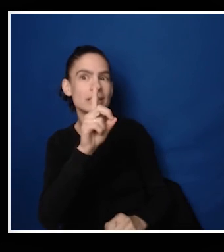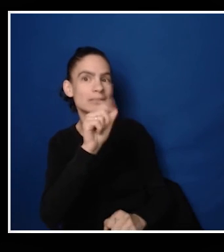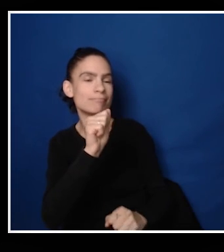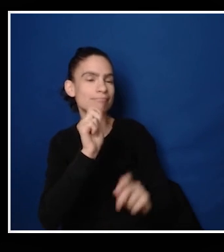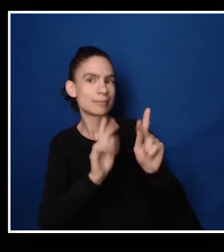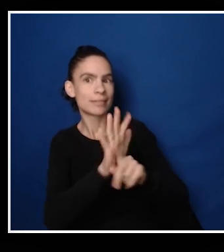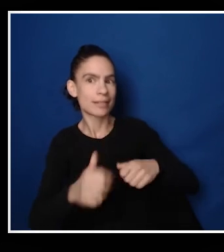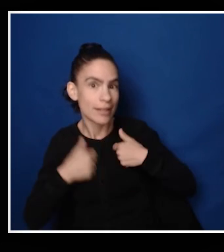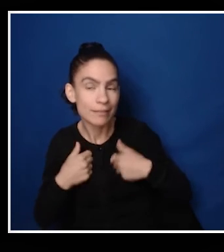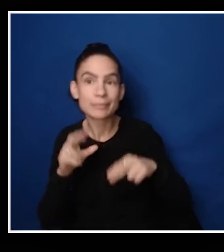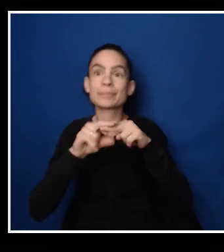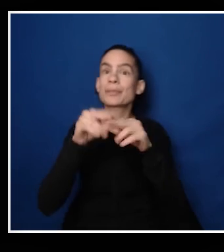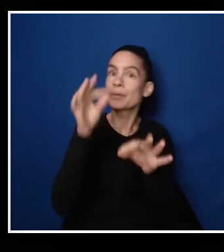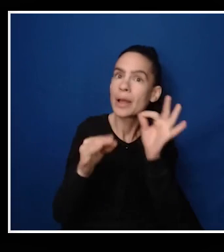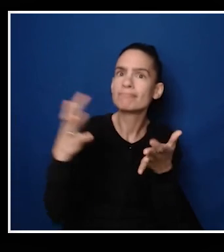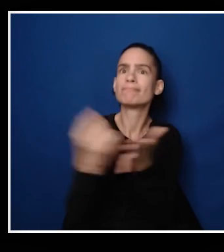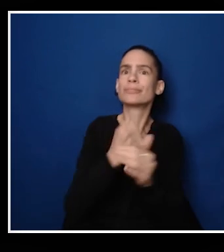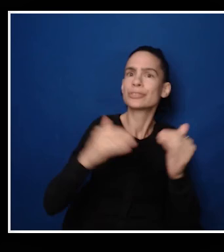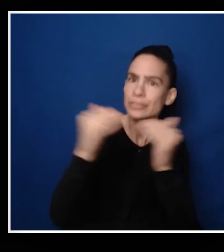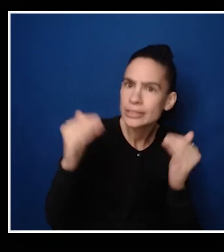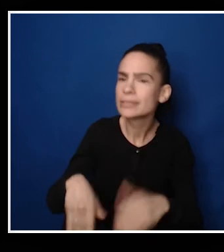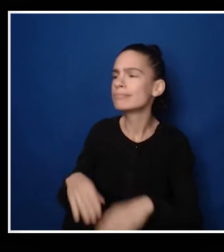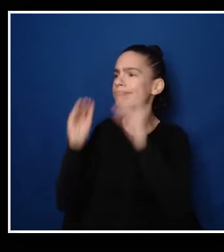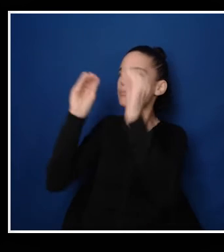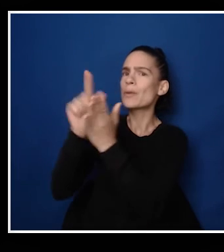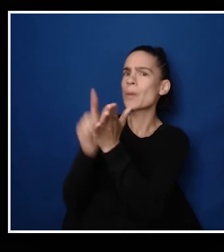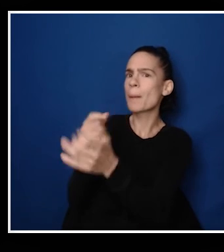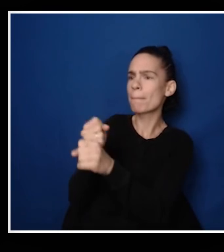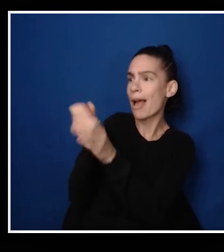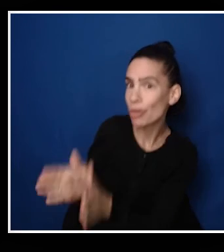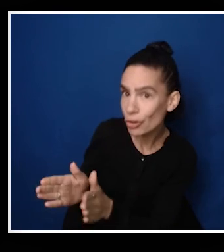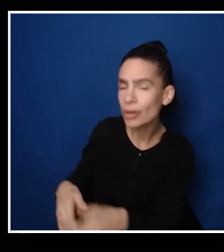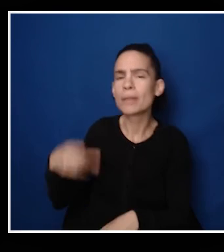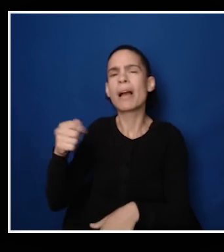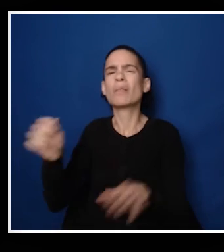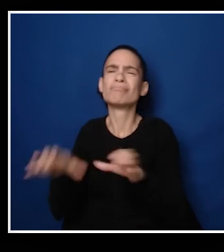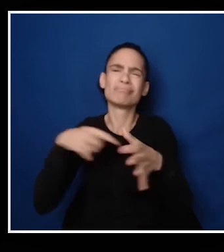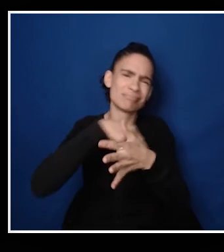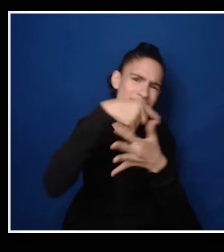Supporting self-advocates with disabilities. Seeking justice through the legal system. Educating policymakers.